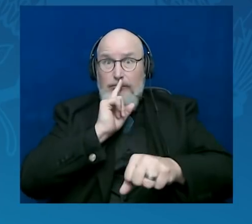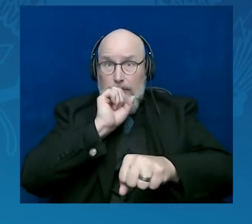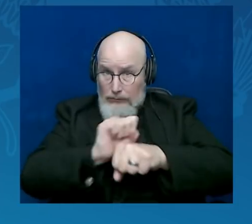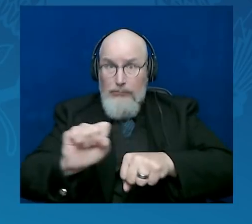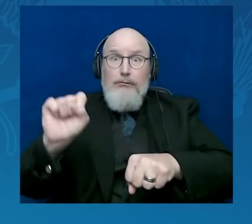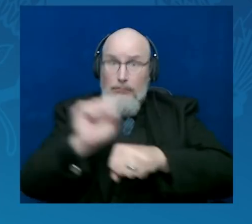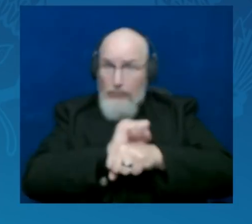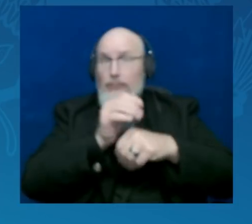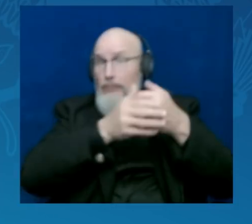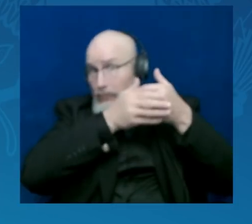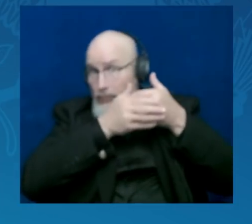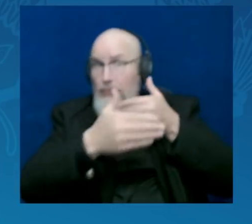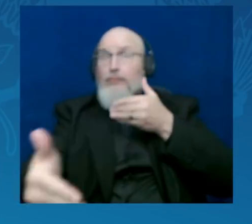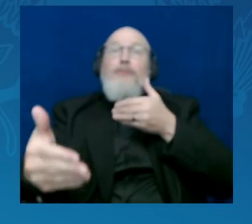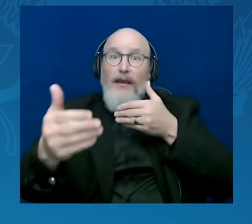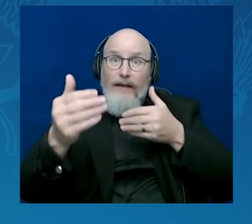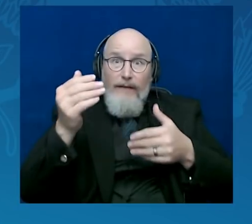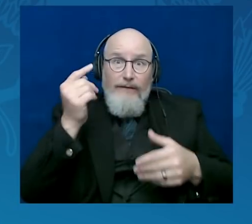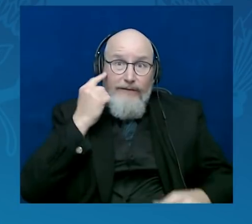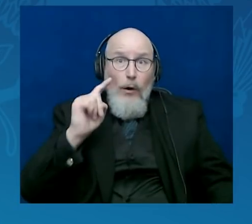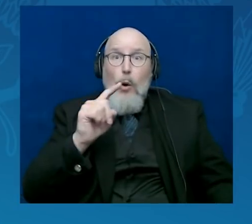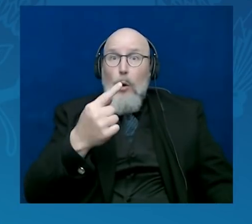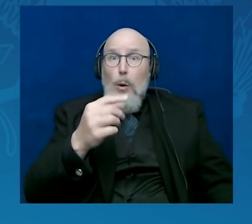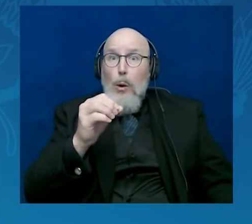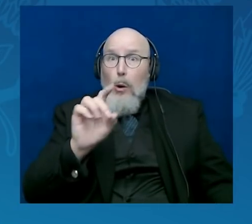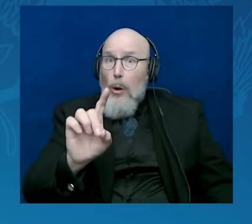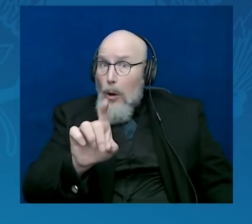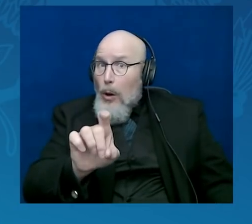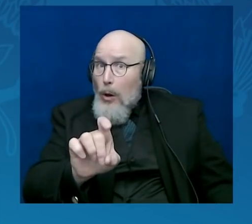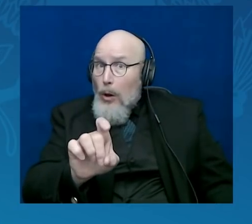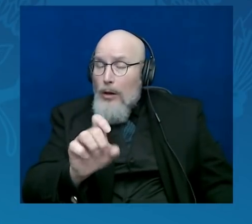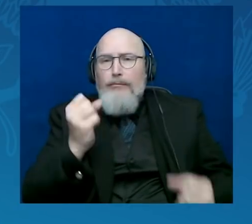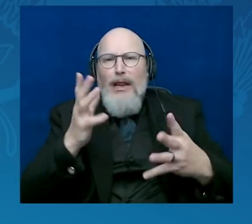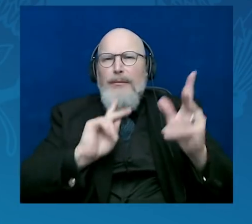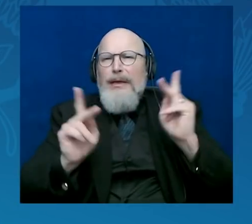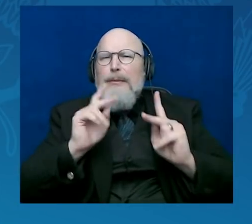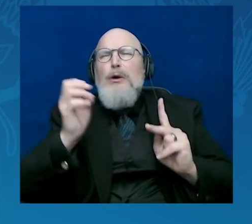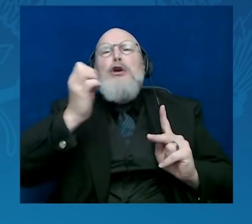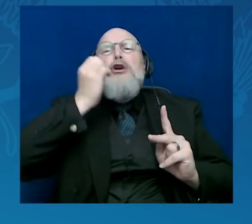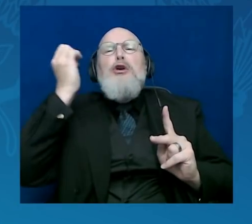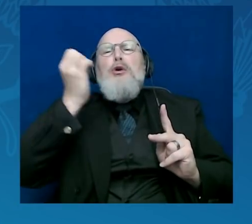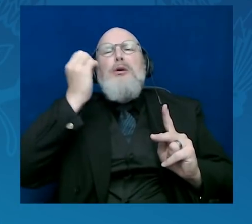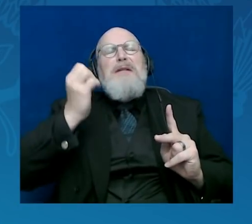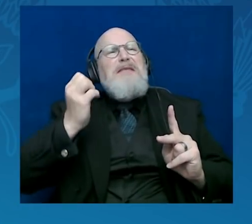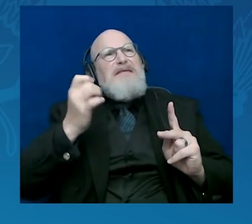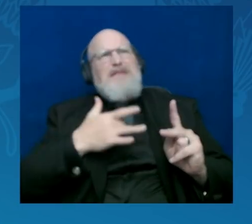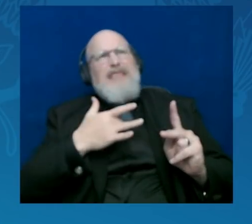Many in Europe are fearful of a time where maybe some kind of a second Trump